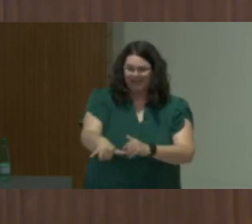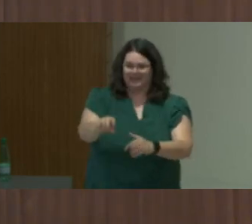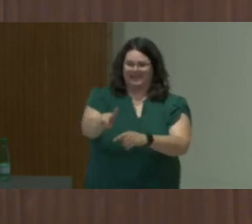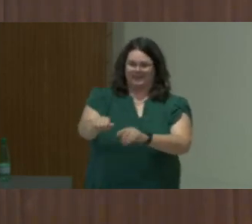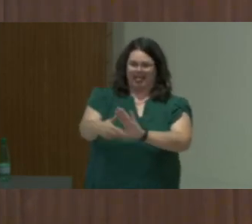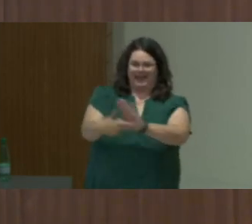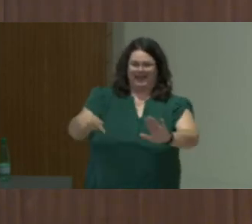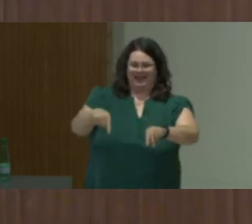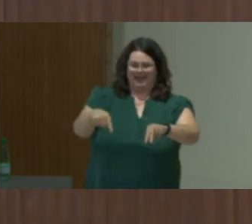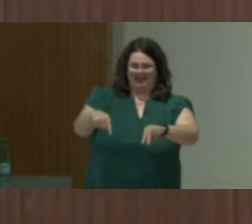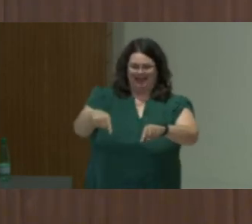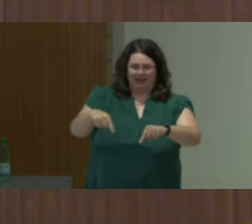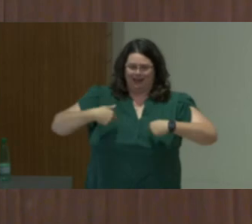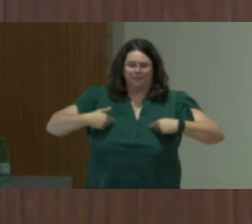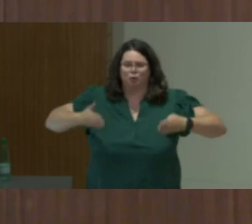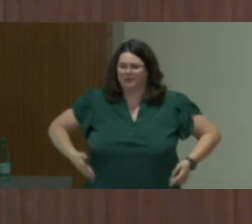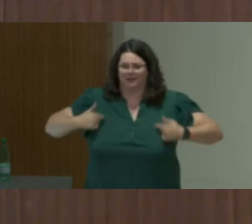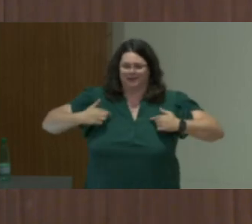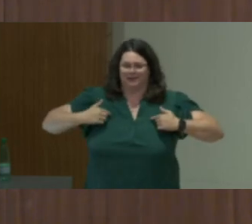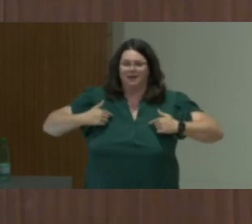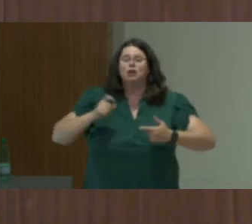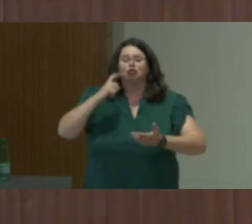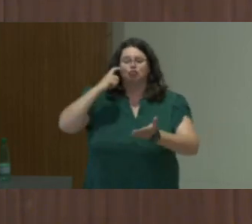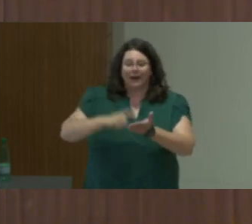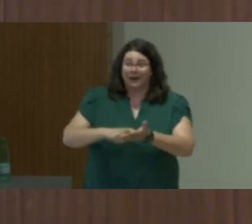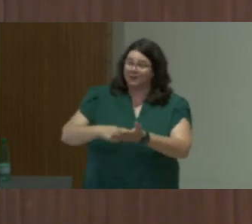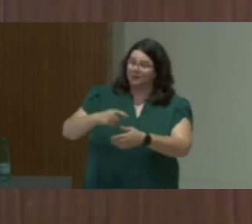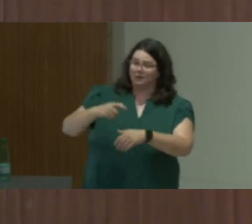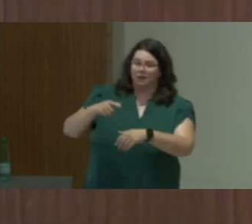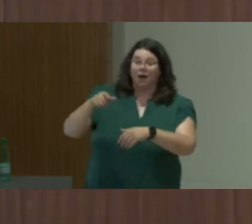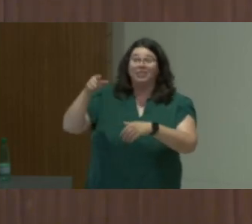which attend disability represent concrete decisions to exclude,